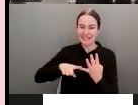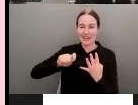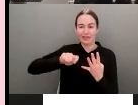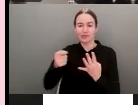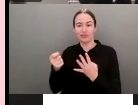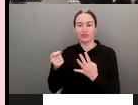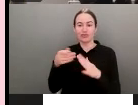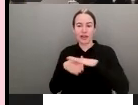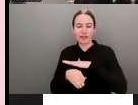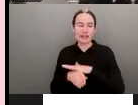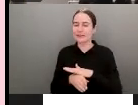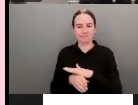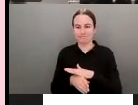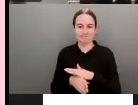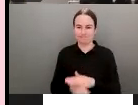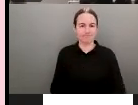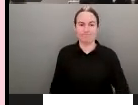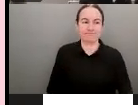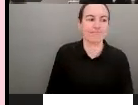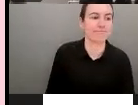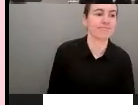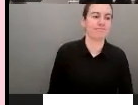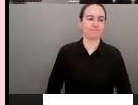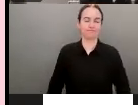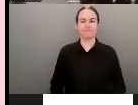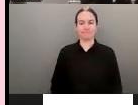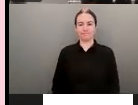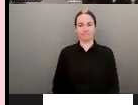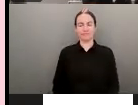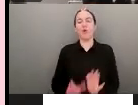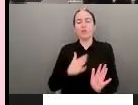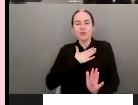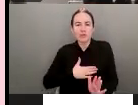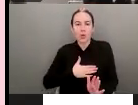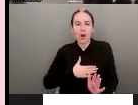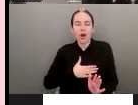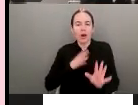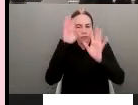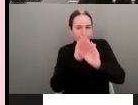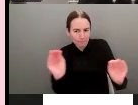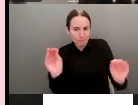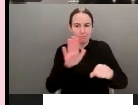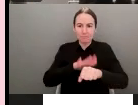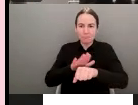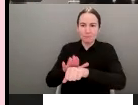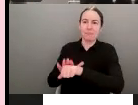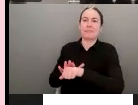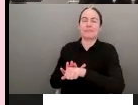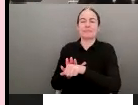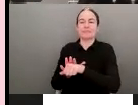I want to say this - whatever I do, do not look into me as example